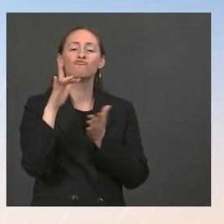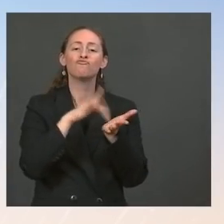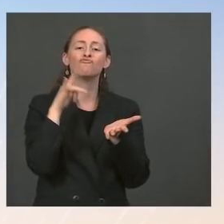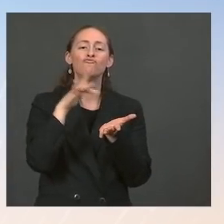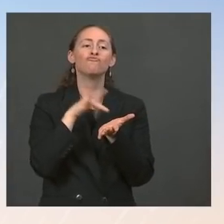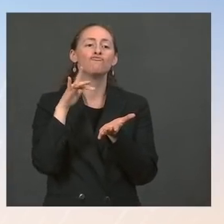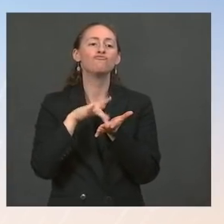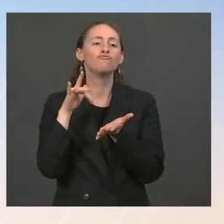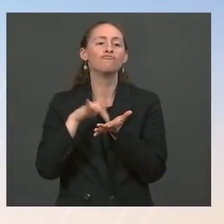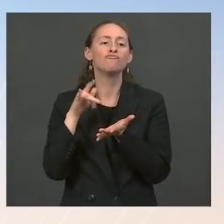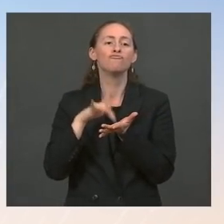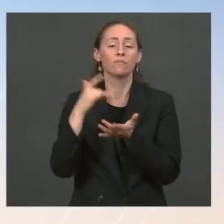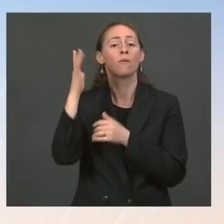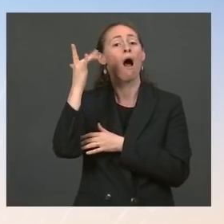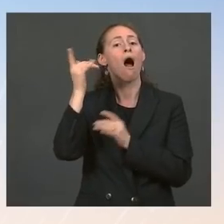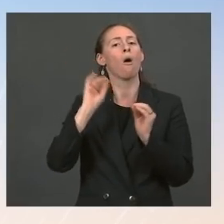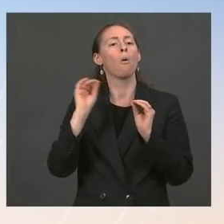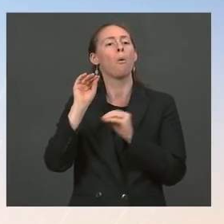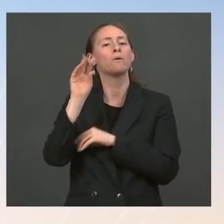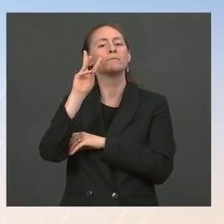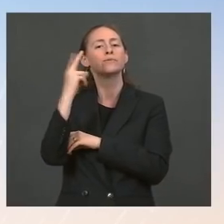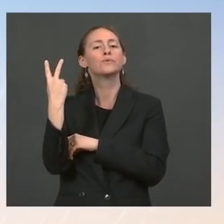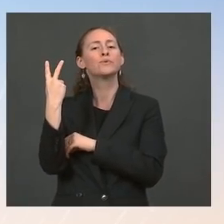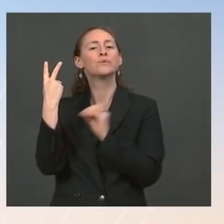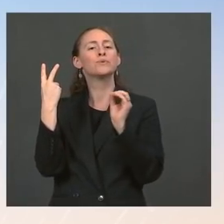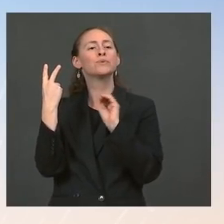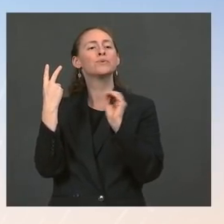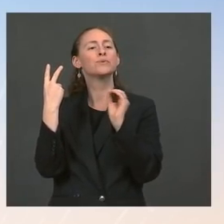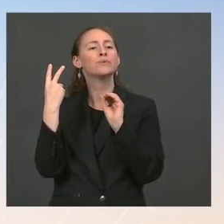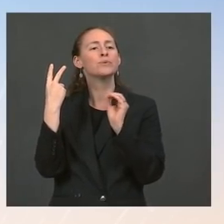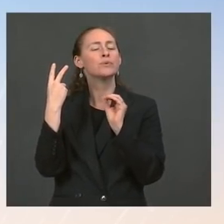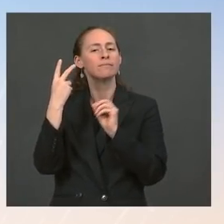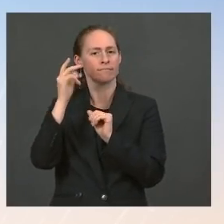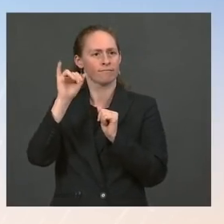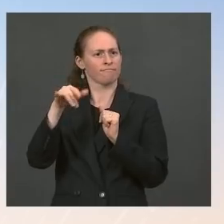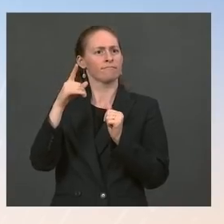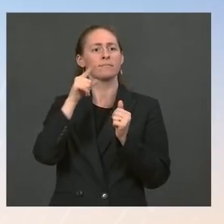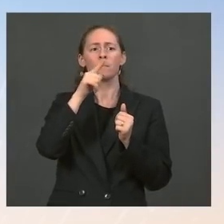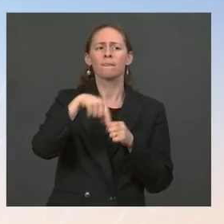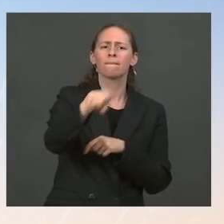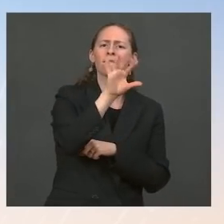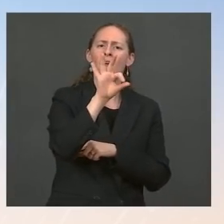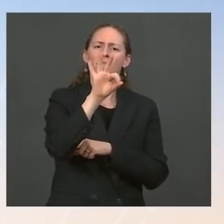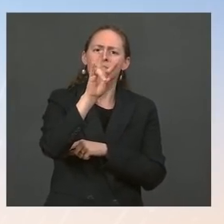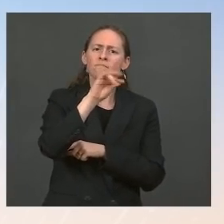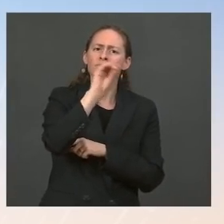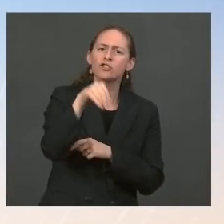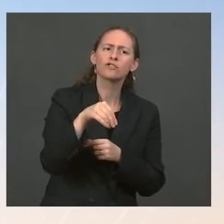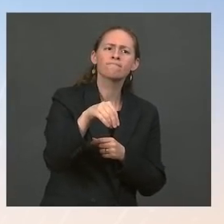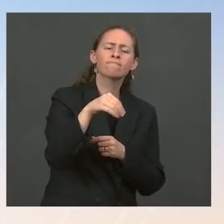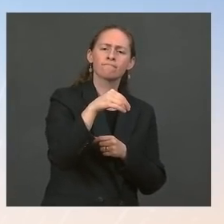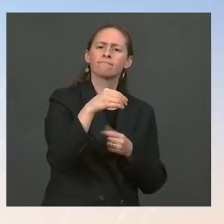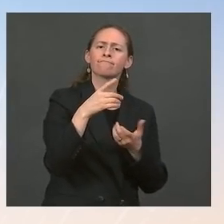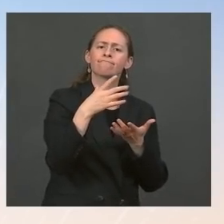The vast, vast majority -- I think it's something like 97 percent -- of wage earners are paying the taxes they owe. We're not talking about that here.